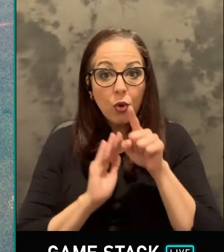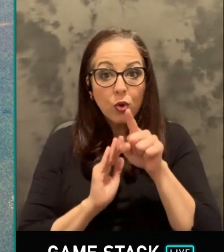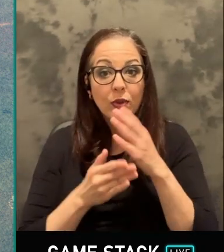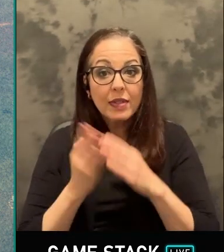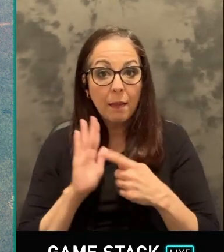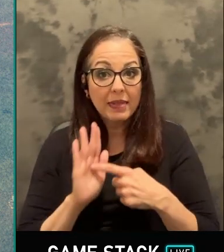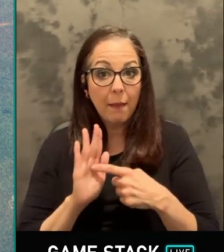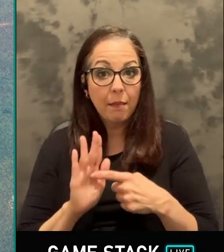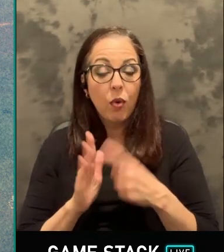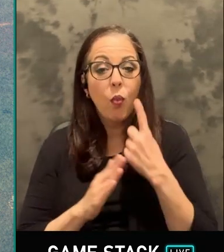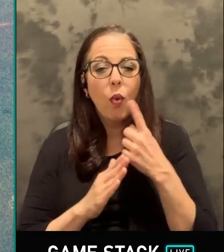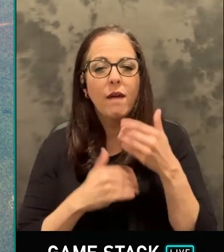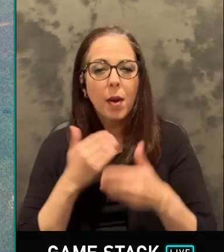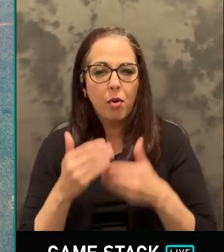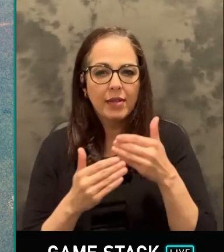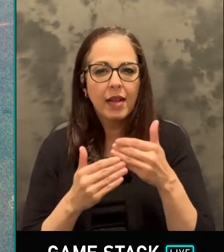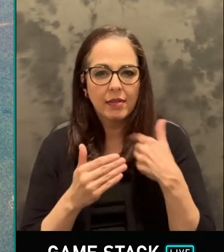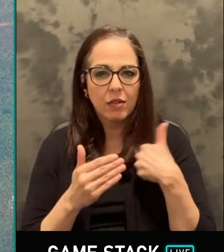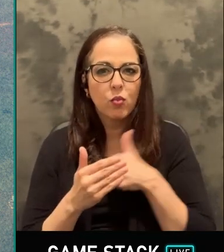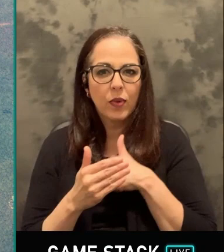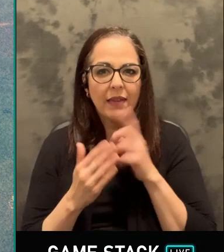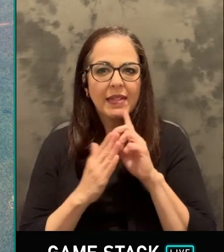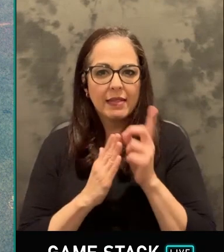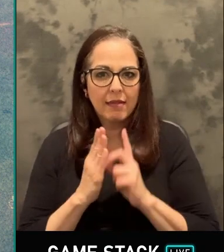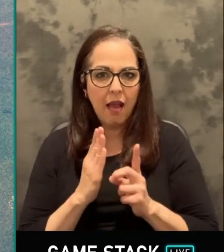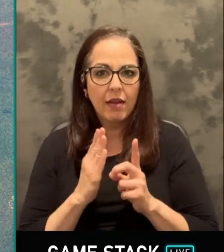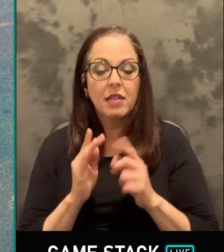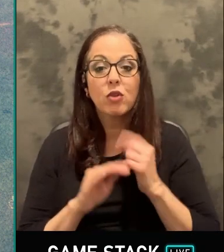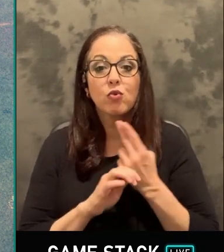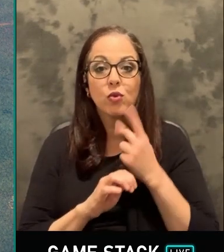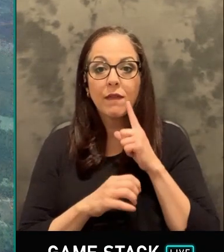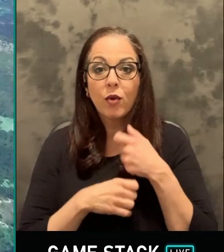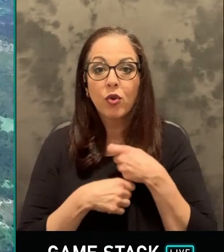one of the processes we've designed and use to recreate the world.